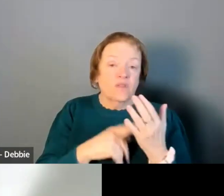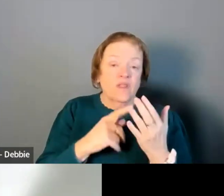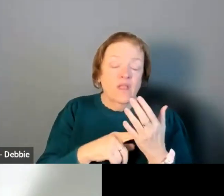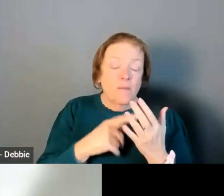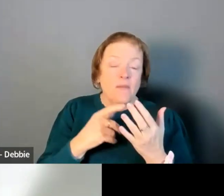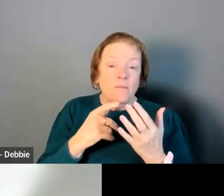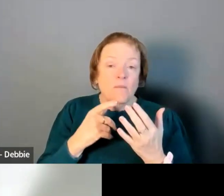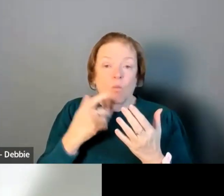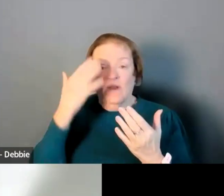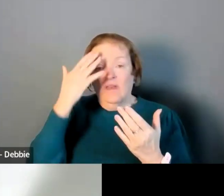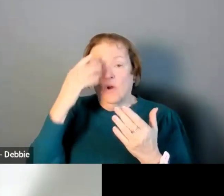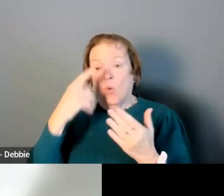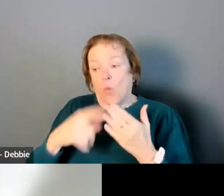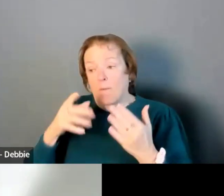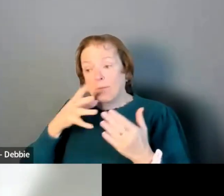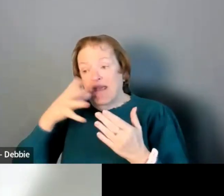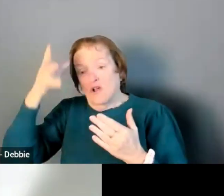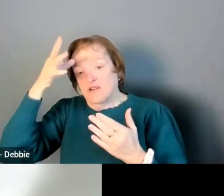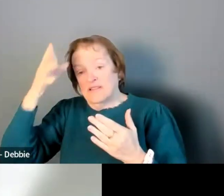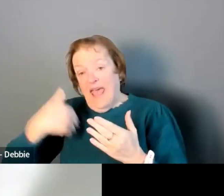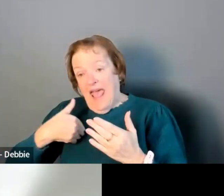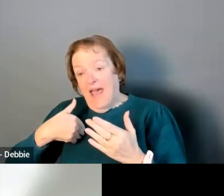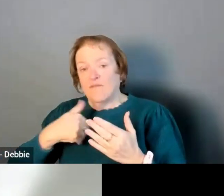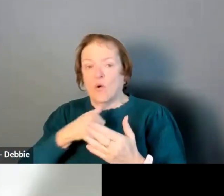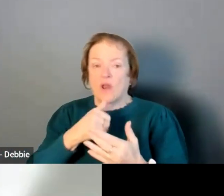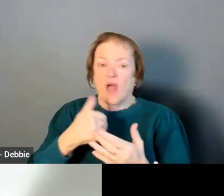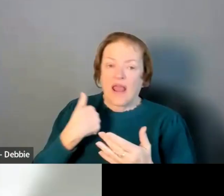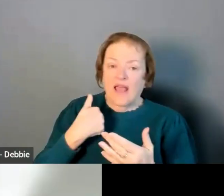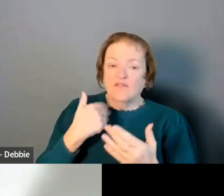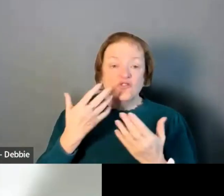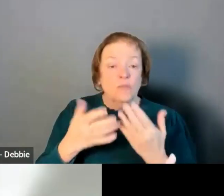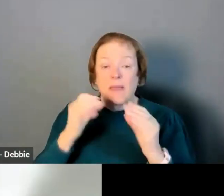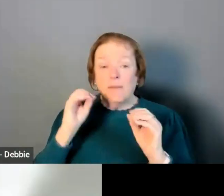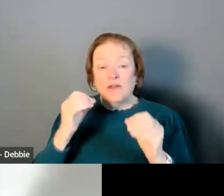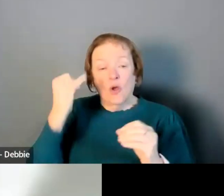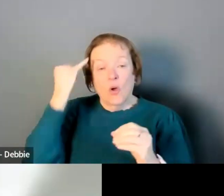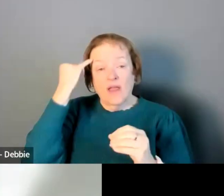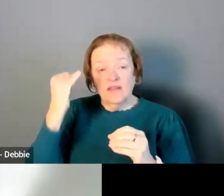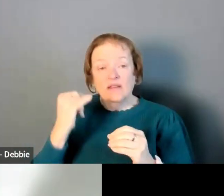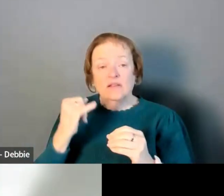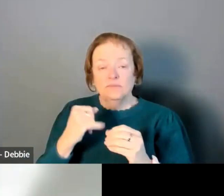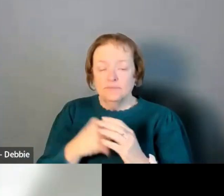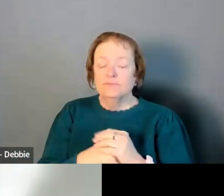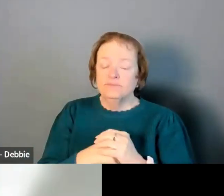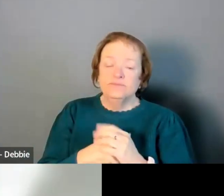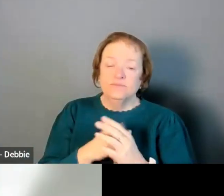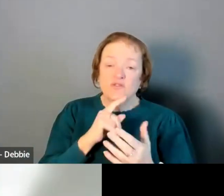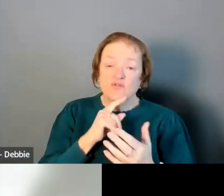have. so they might not have any clue. So, yes, come alongside that parent and help them.